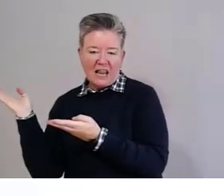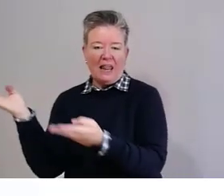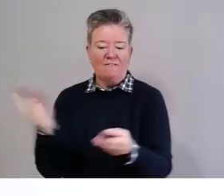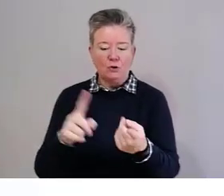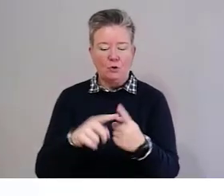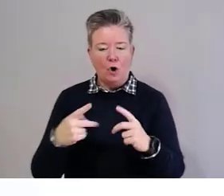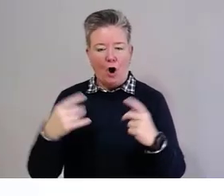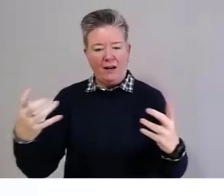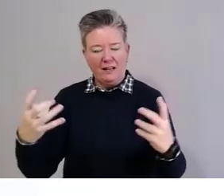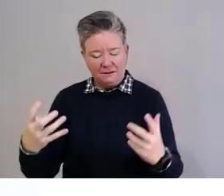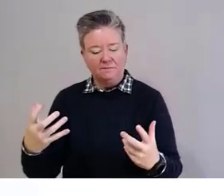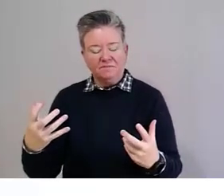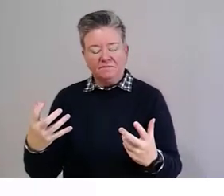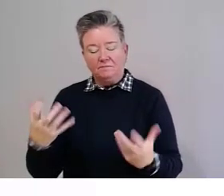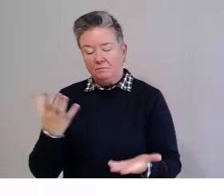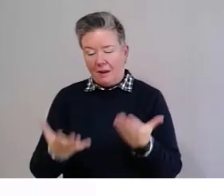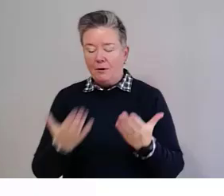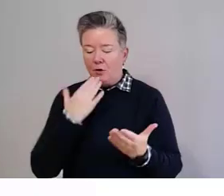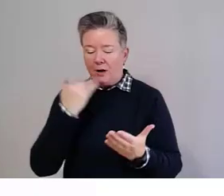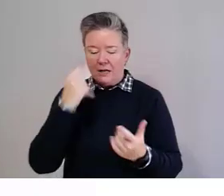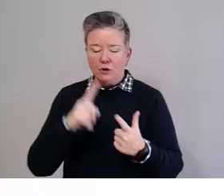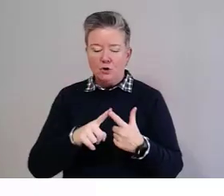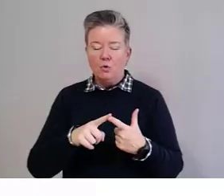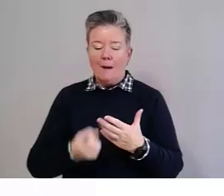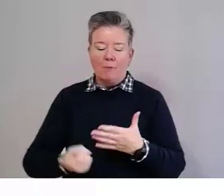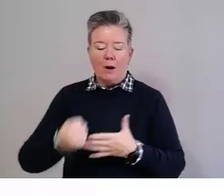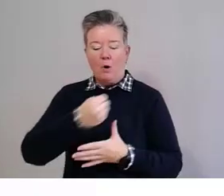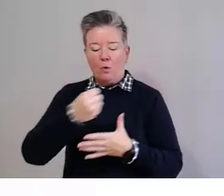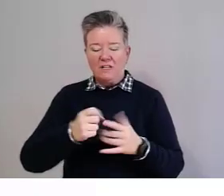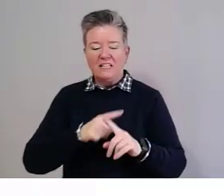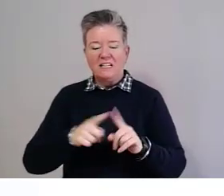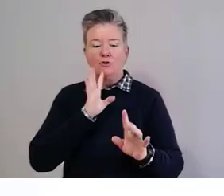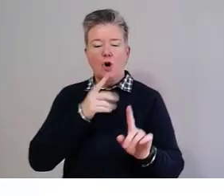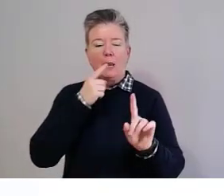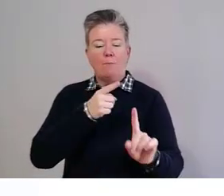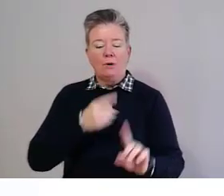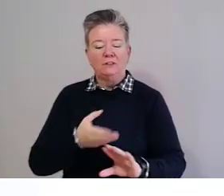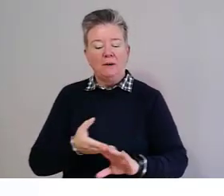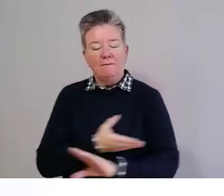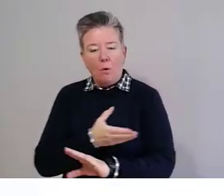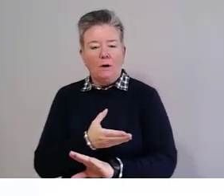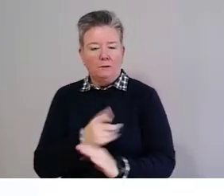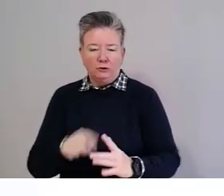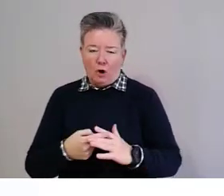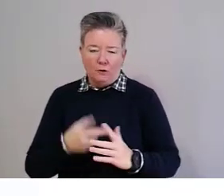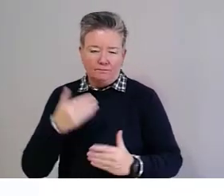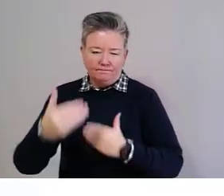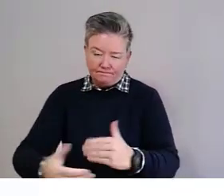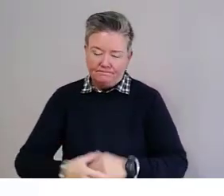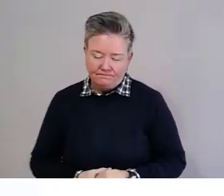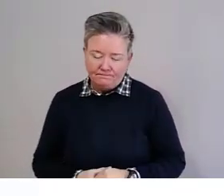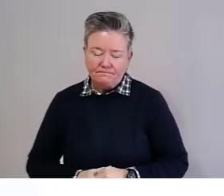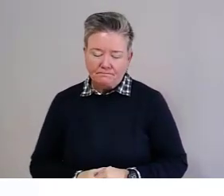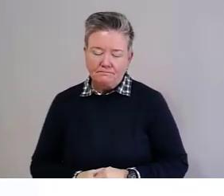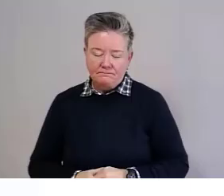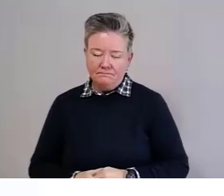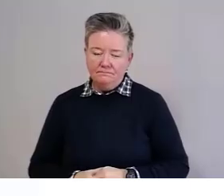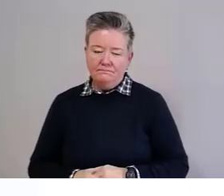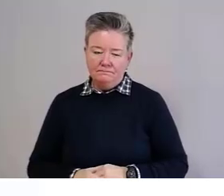You might find it beneficial to prepare or prioritize some talking points before the meeting.